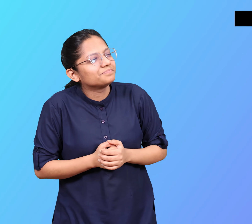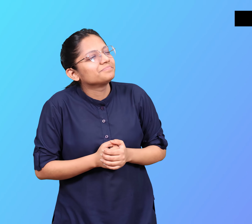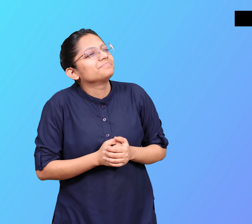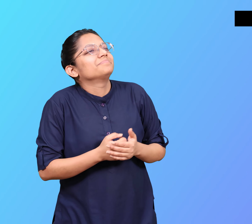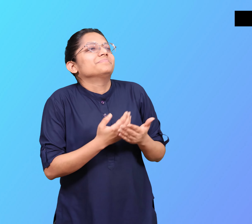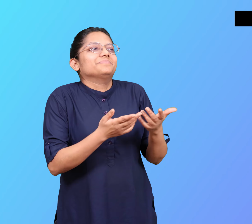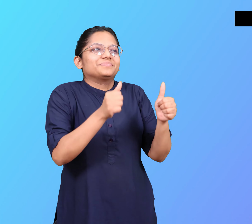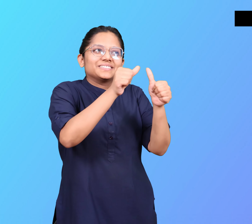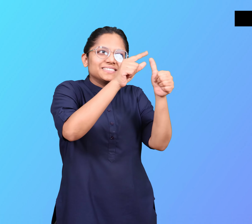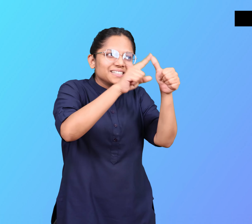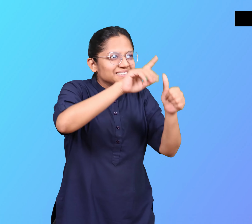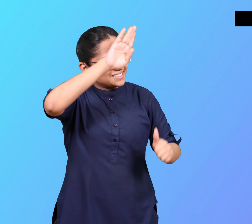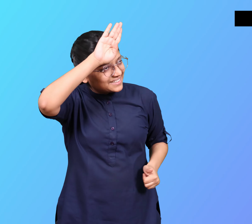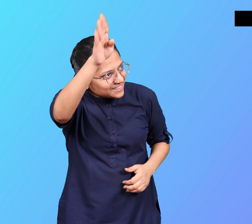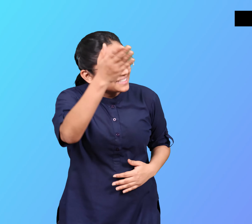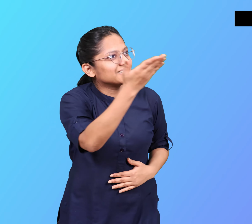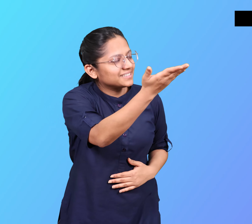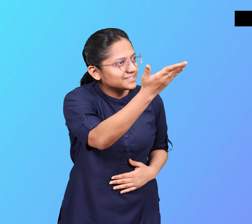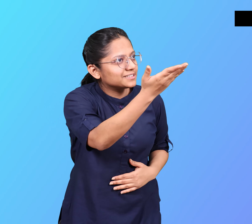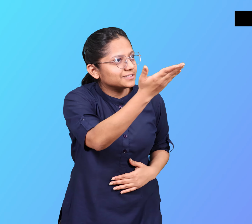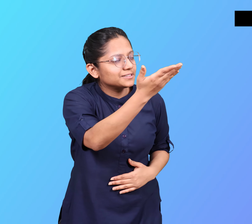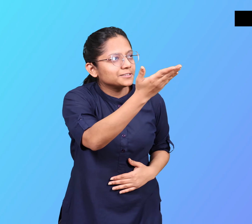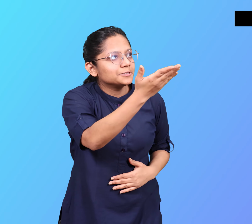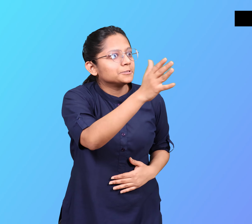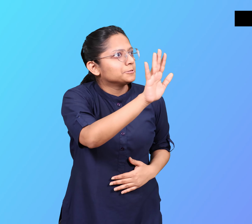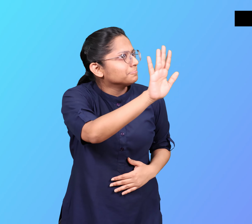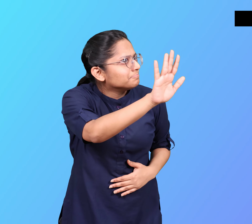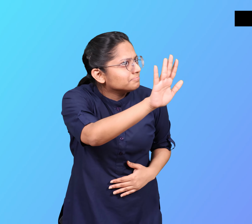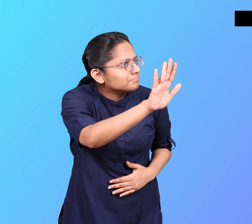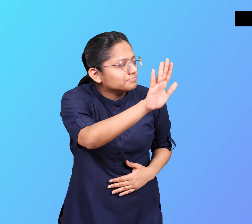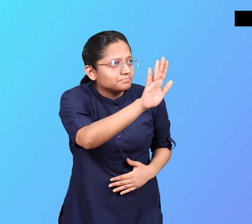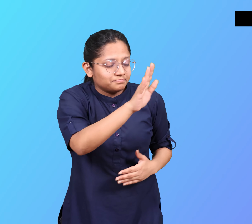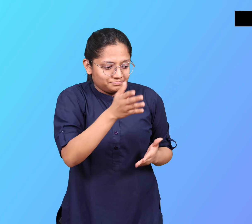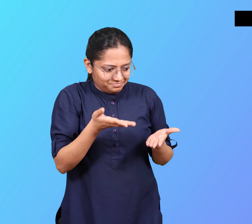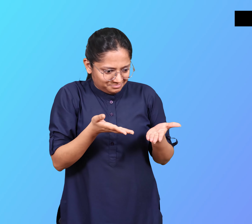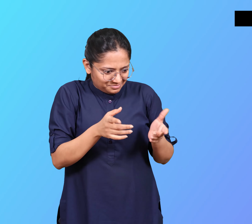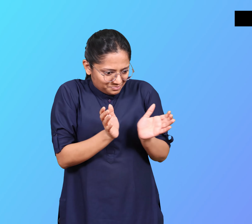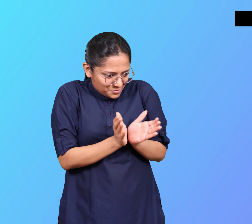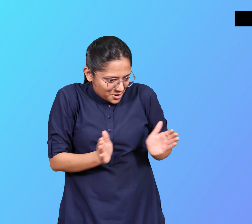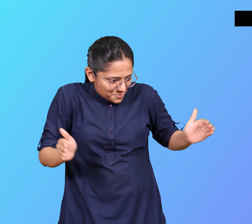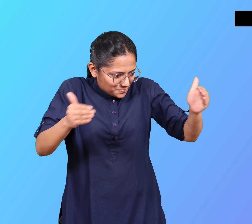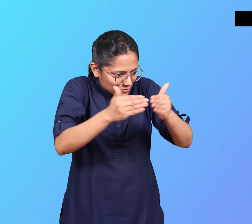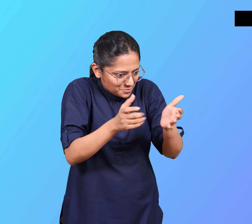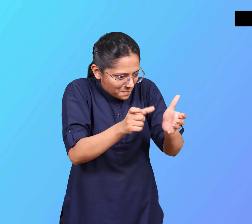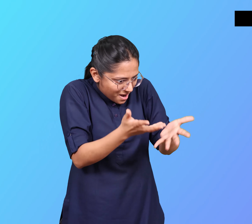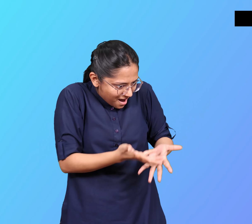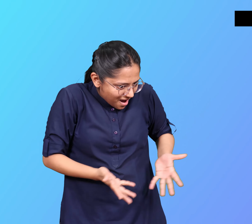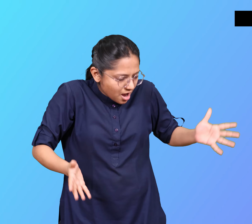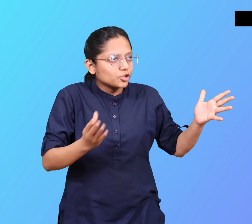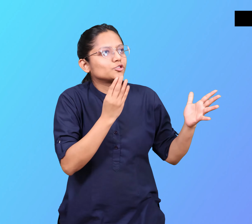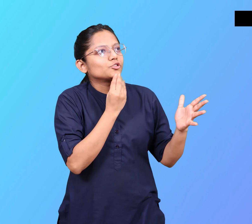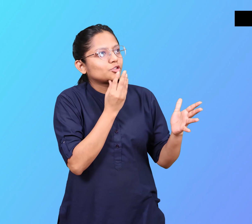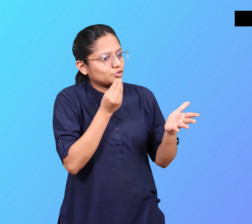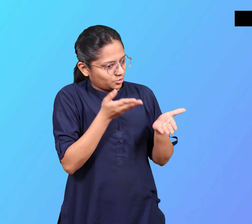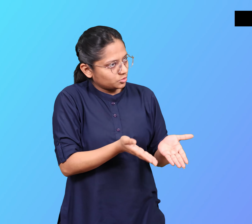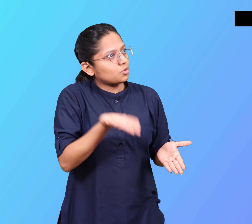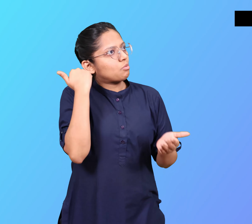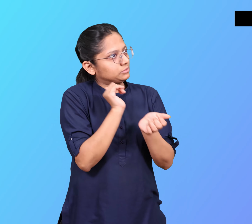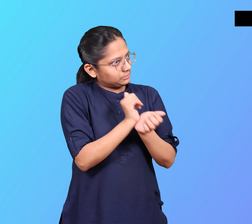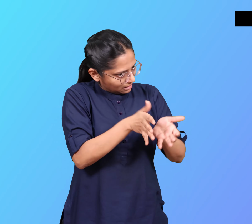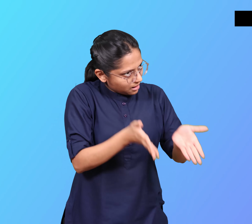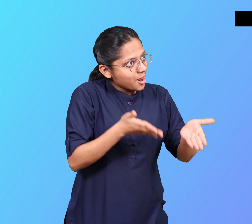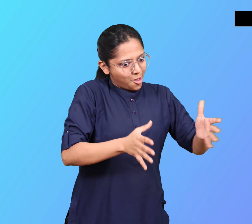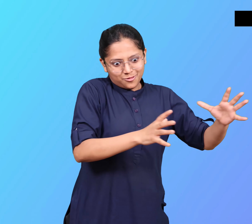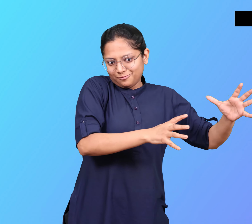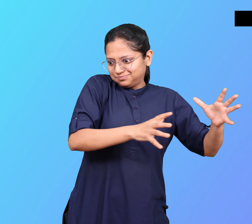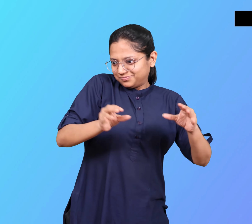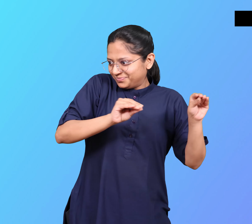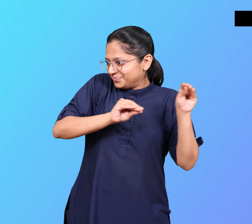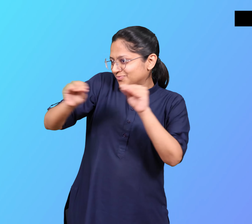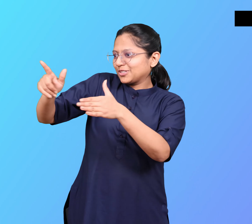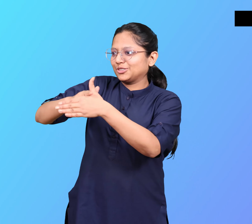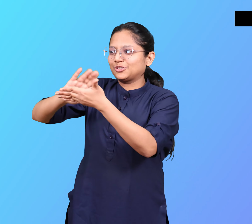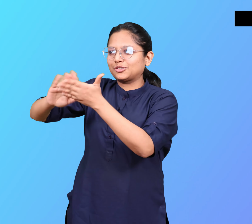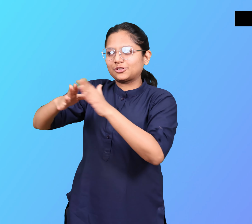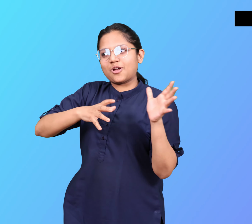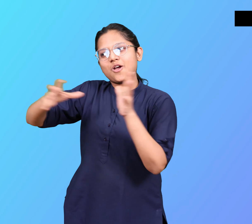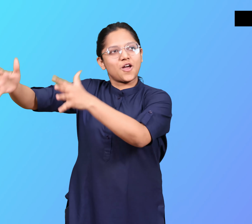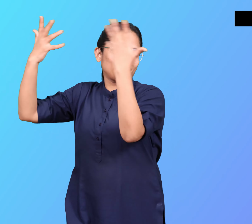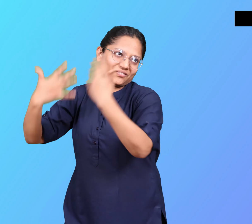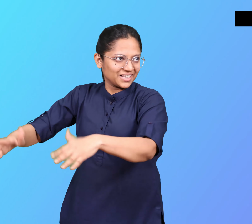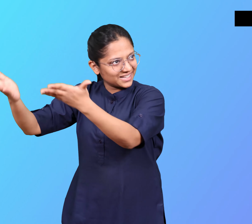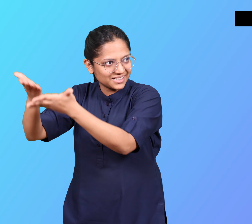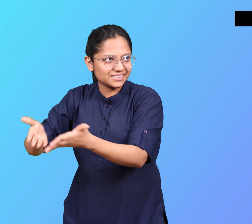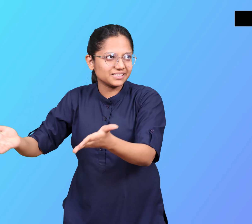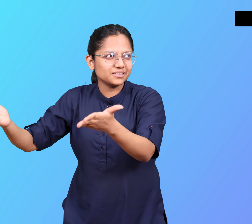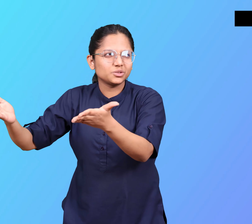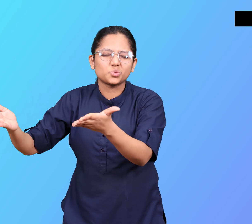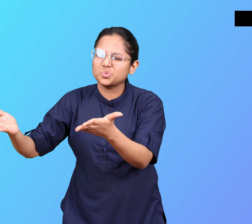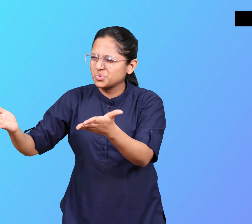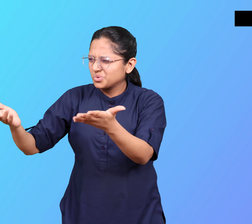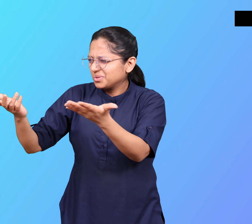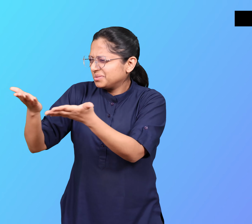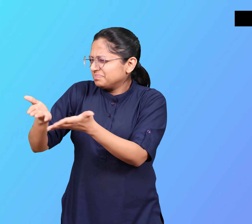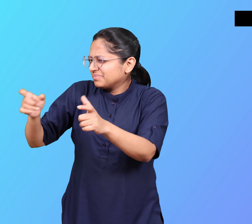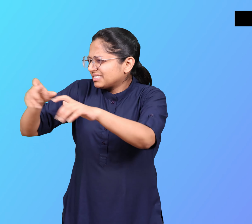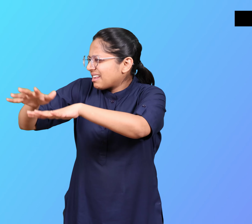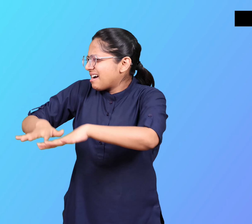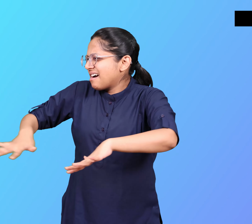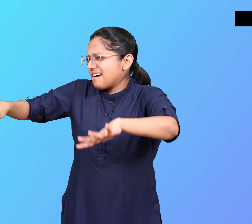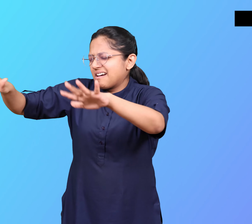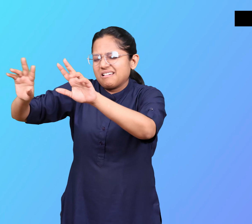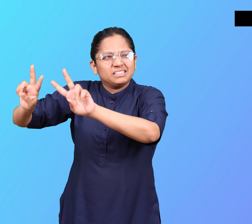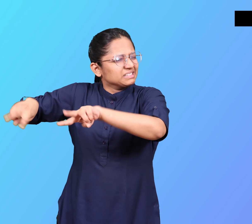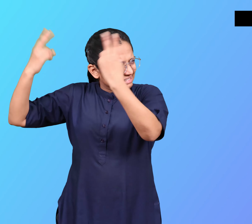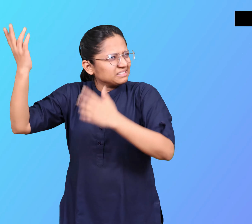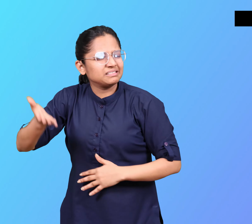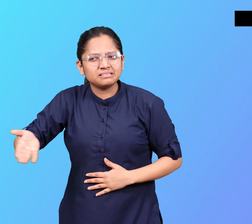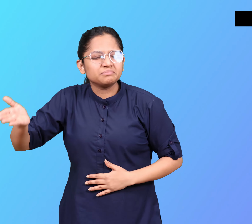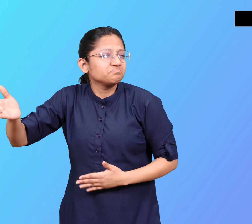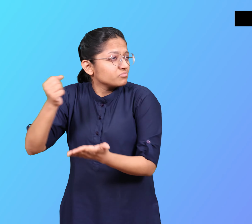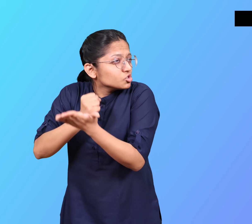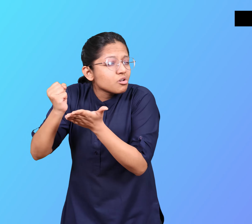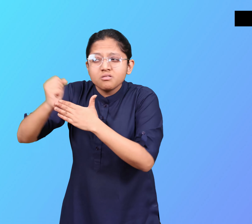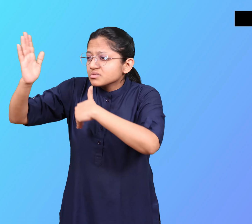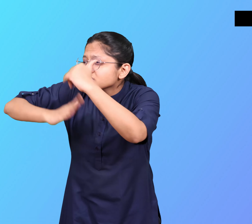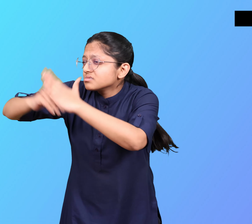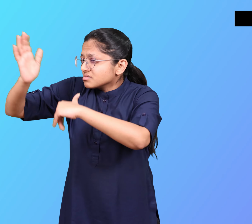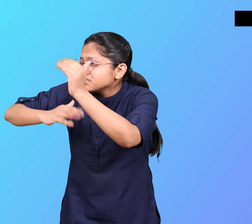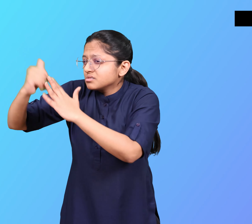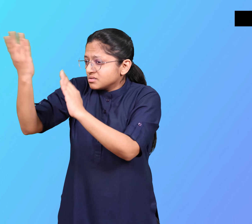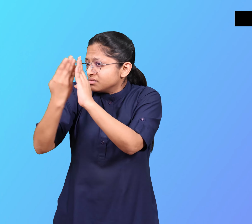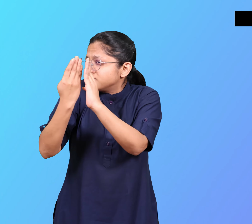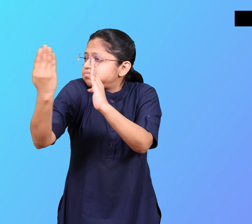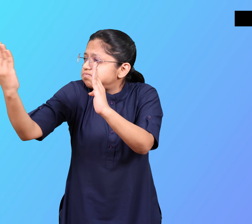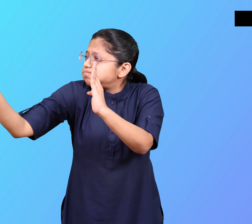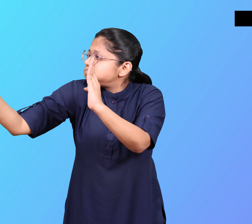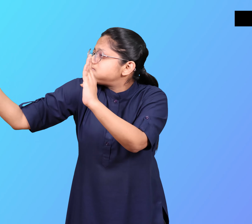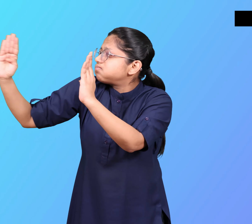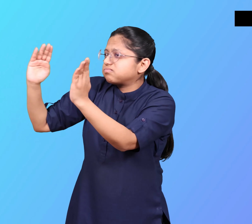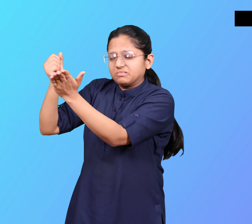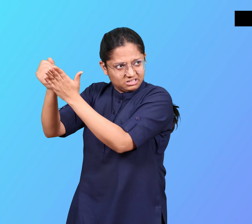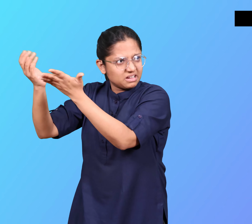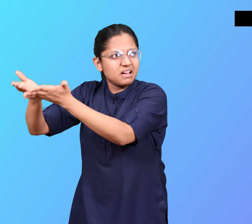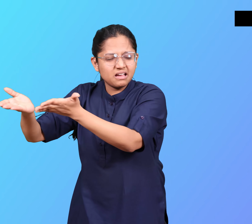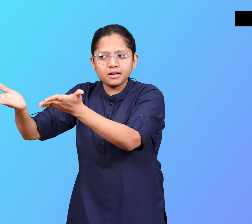King Artaxerxes, we wish to inform you that the Jews you sent from there are now in Jerusalem. They are trying to rebuild that terrible city.